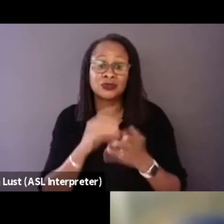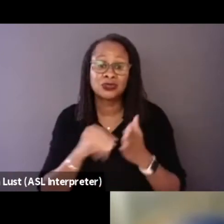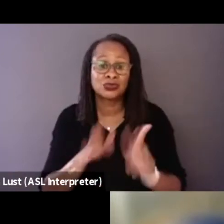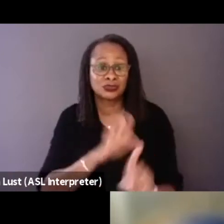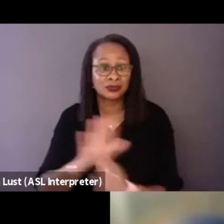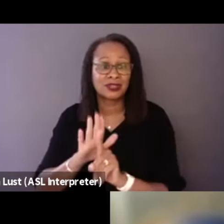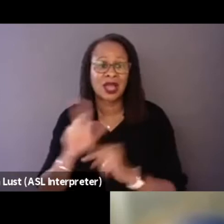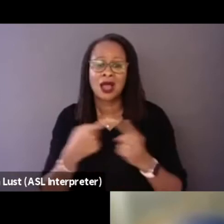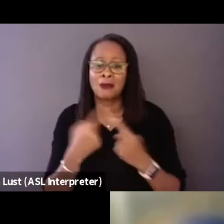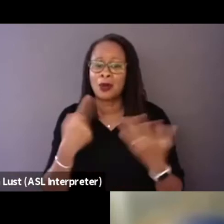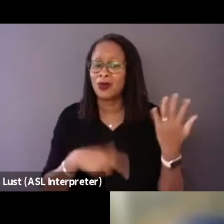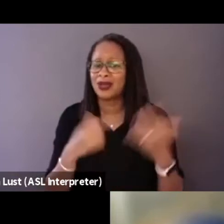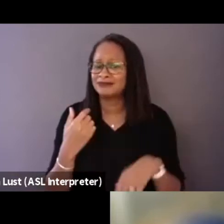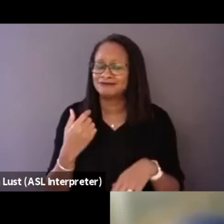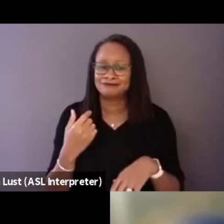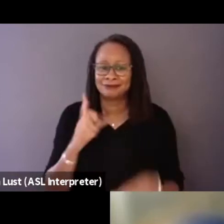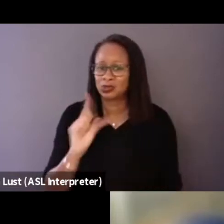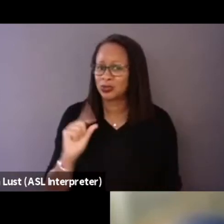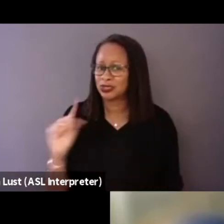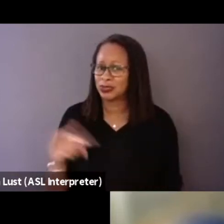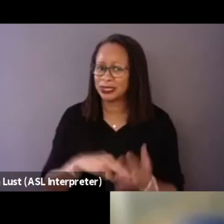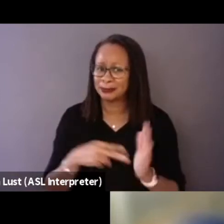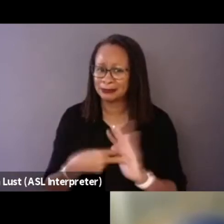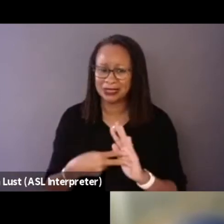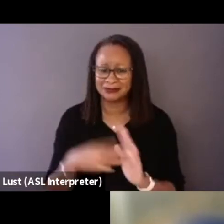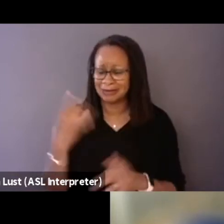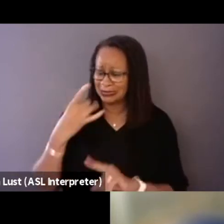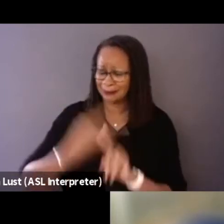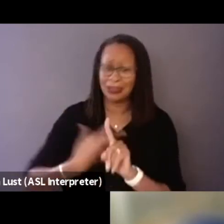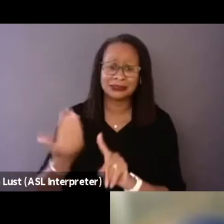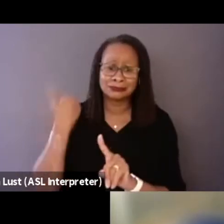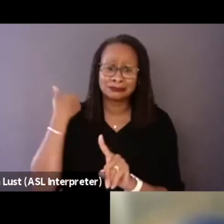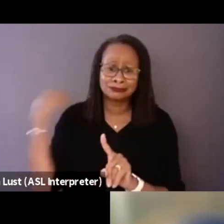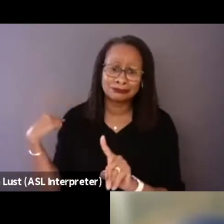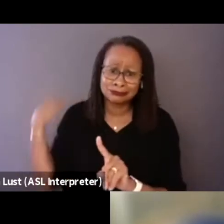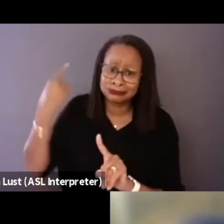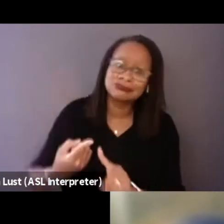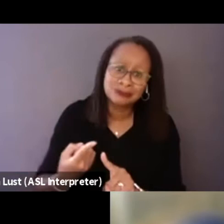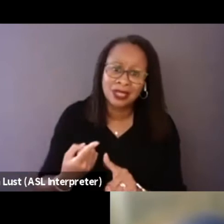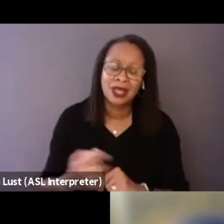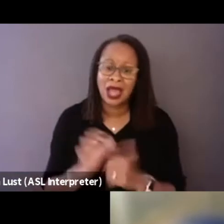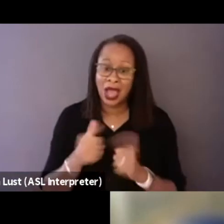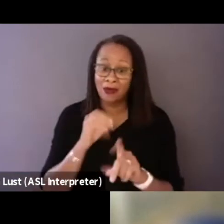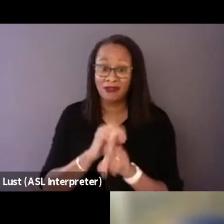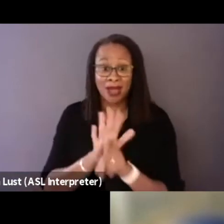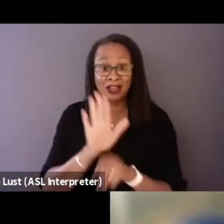about what the last year and a half of school has been like and the way that that has impacted your lives,